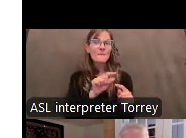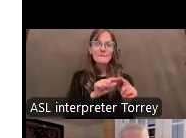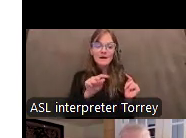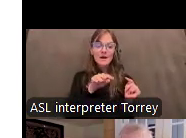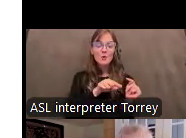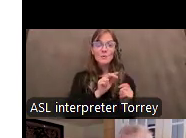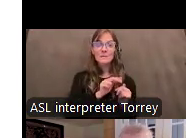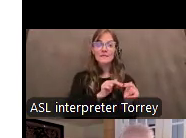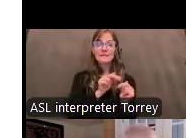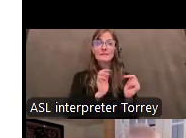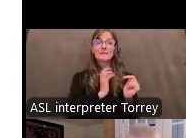to different languages.